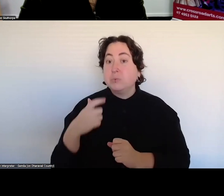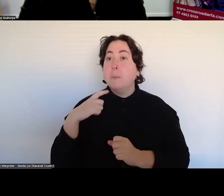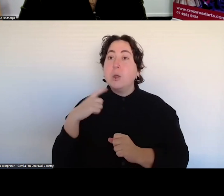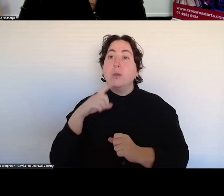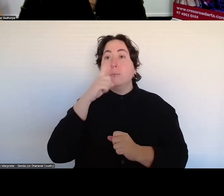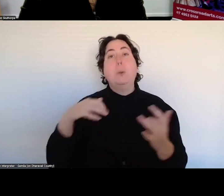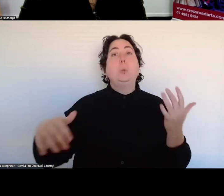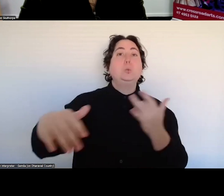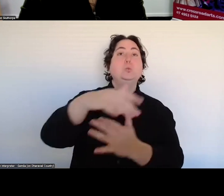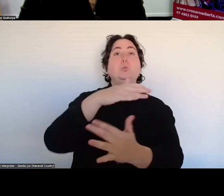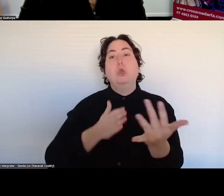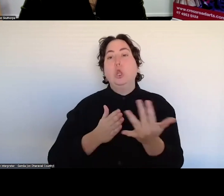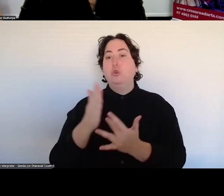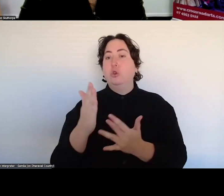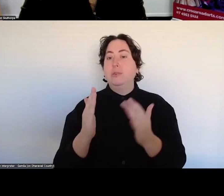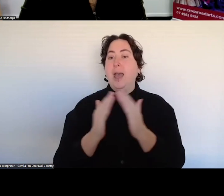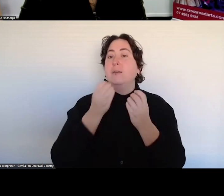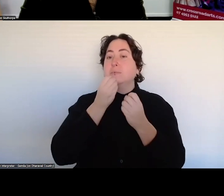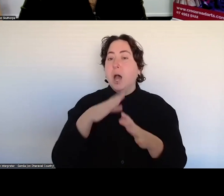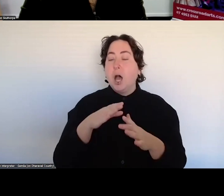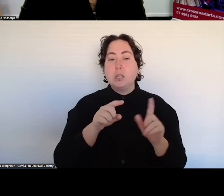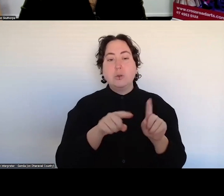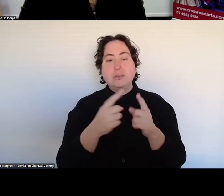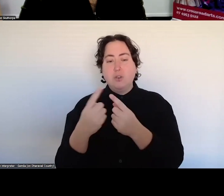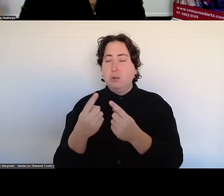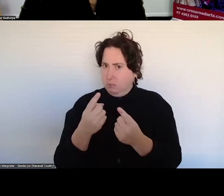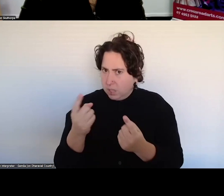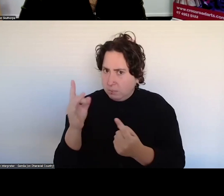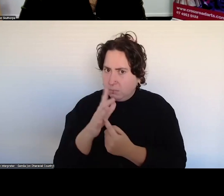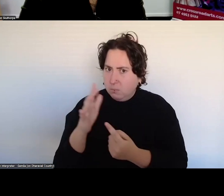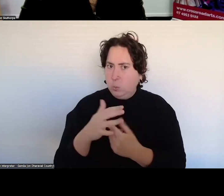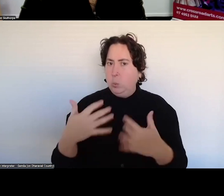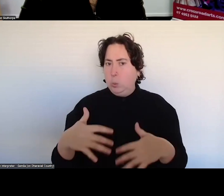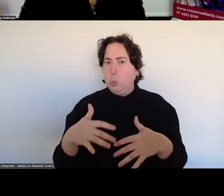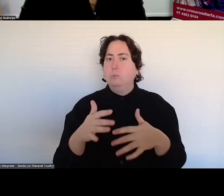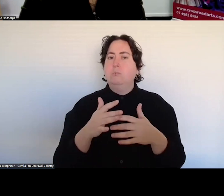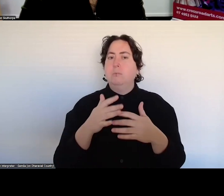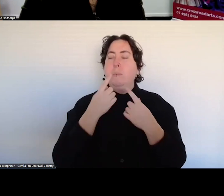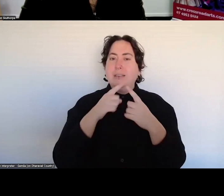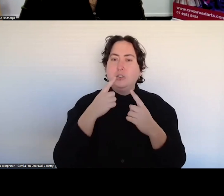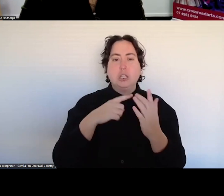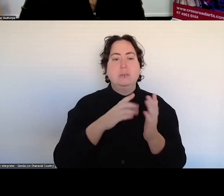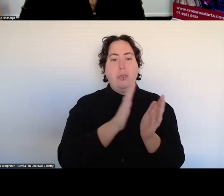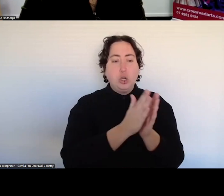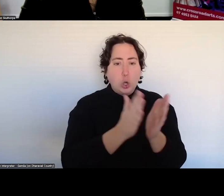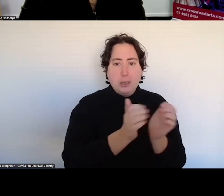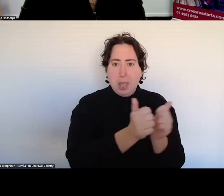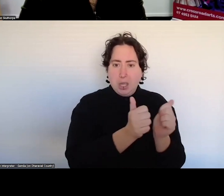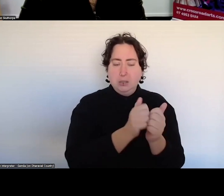all those messages, and they are significant messages, the document, the show and we are